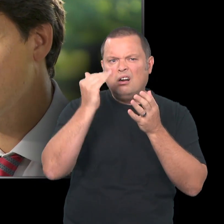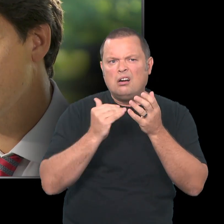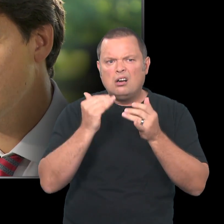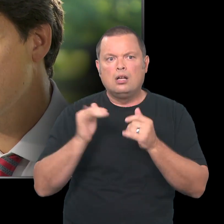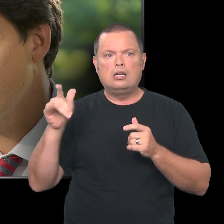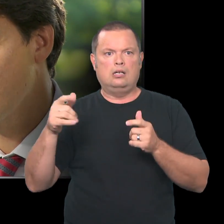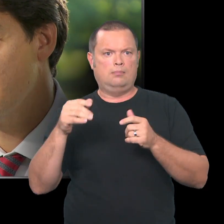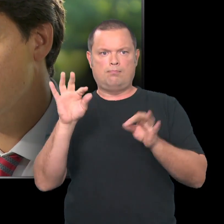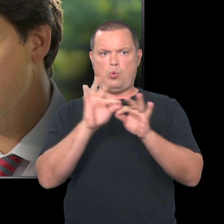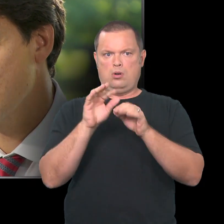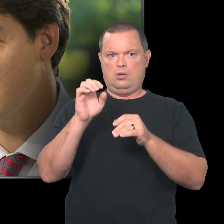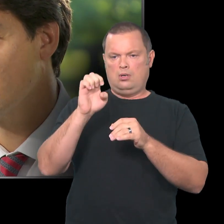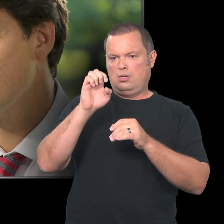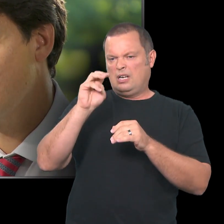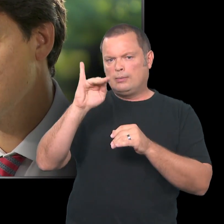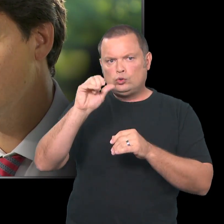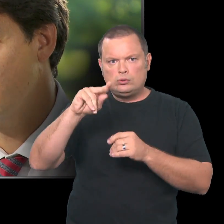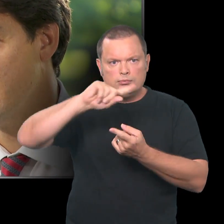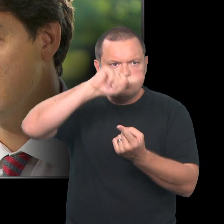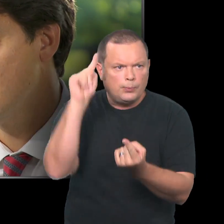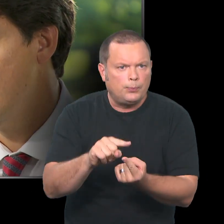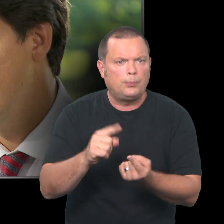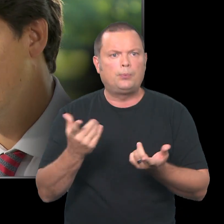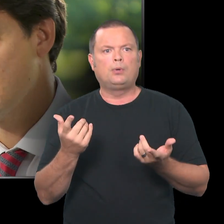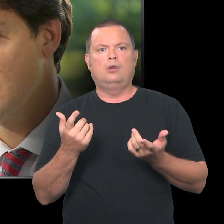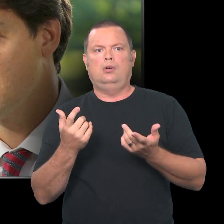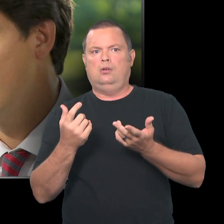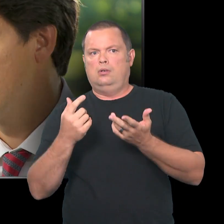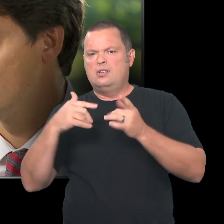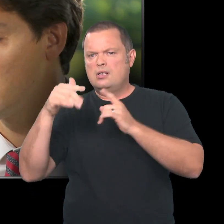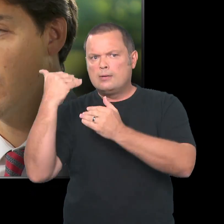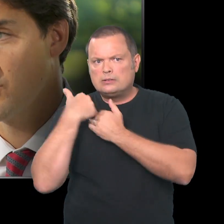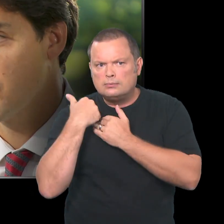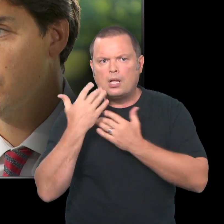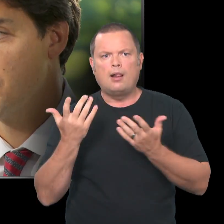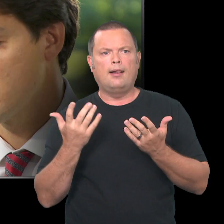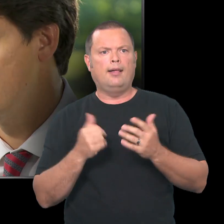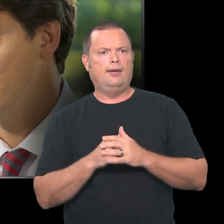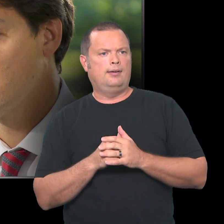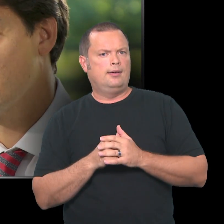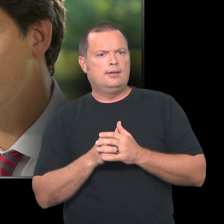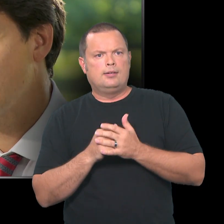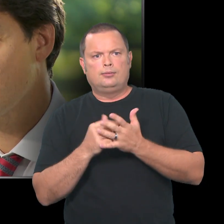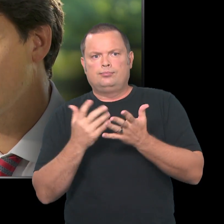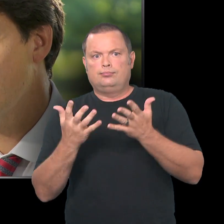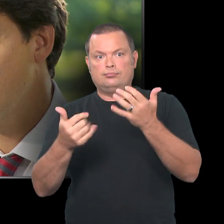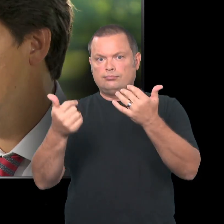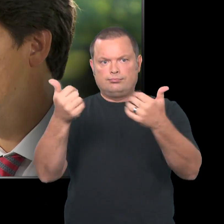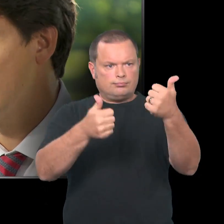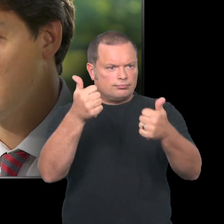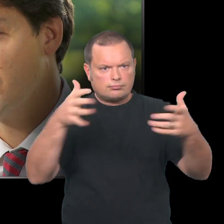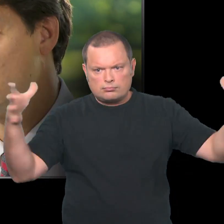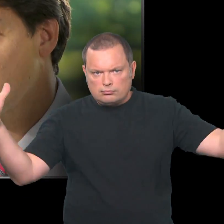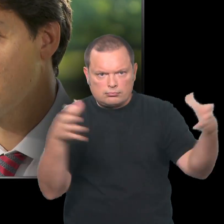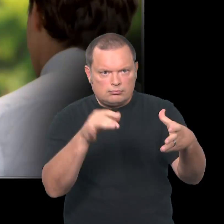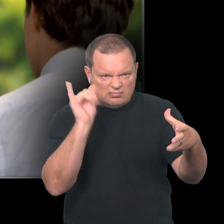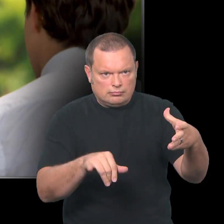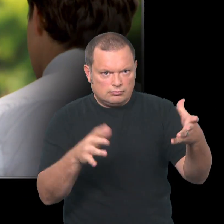at the end of November with a plan towards reducing our emissions in responsible ways. At the same time, as we talk with the premiers